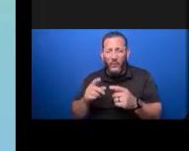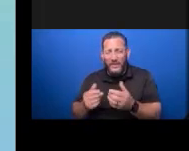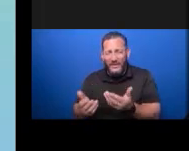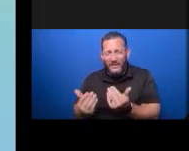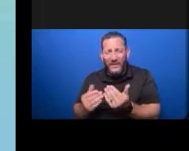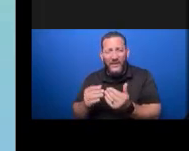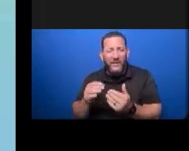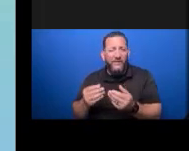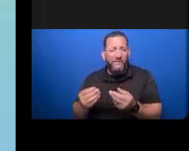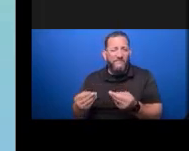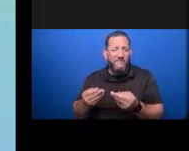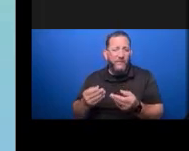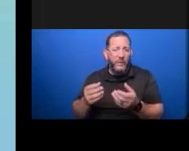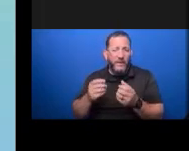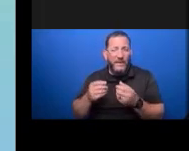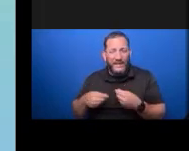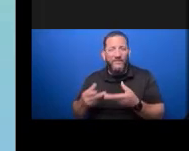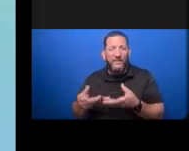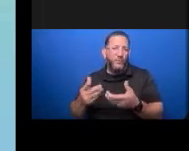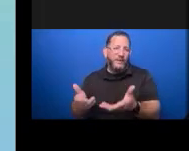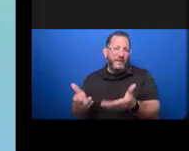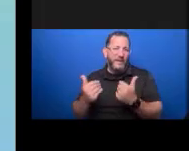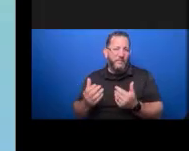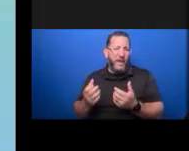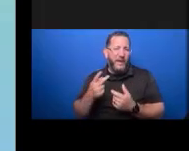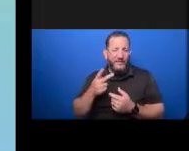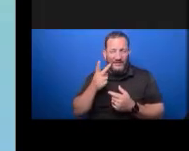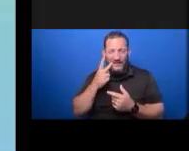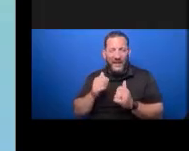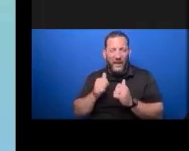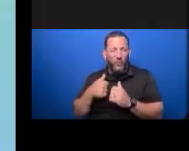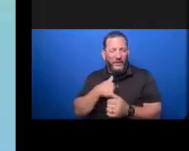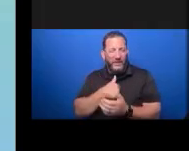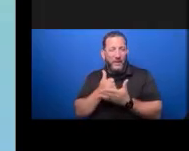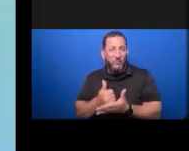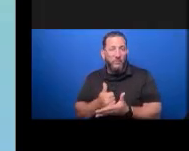how we can help. How vitally how vital the supporting the infant